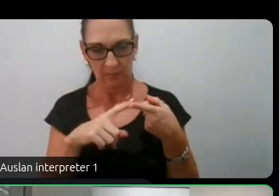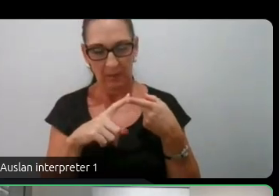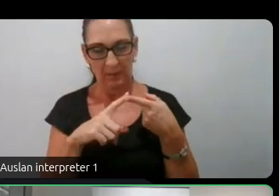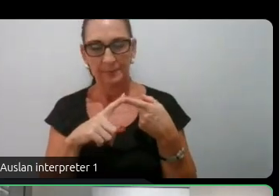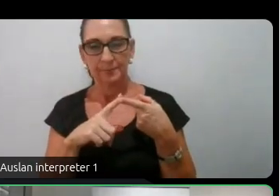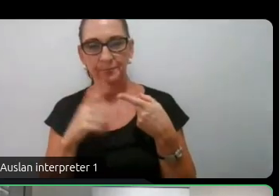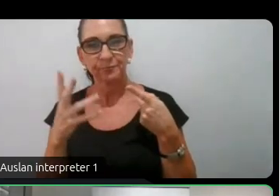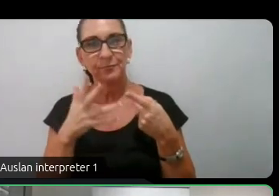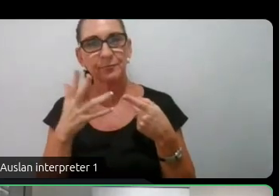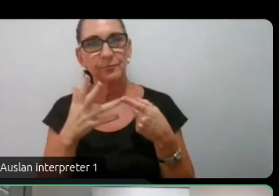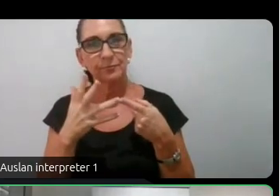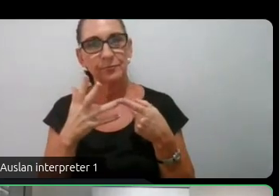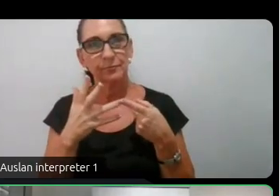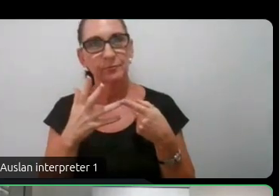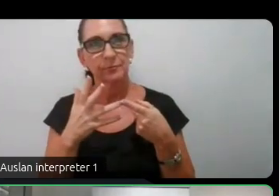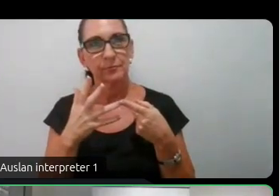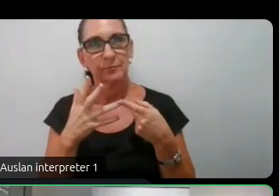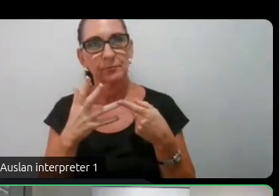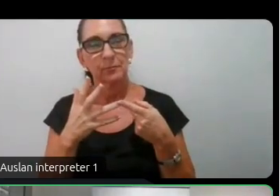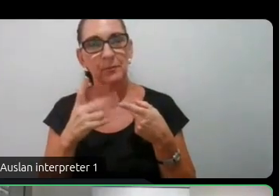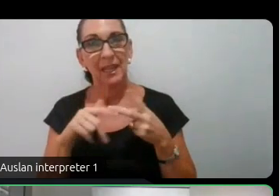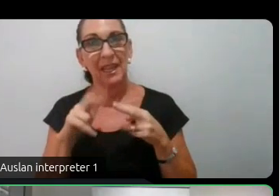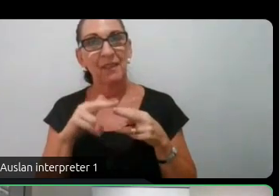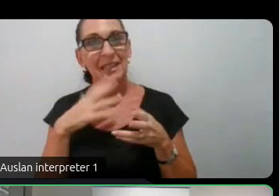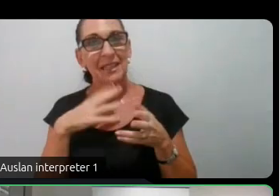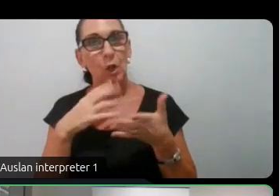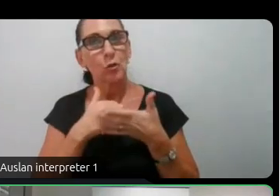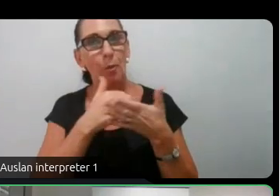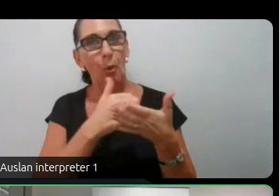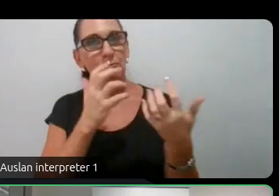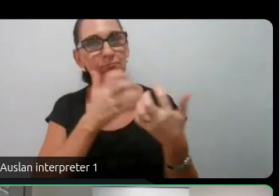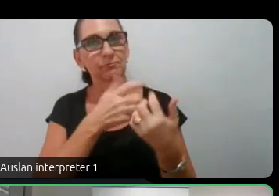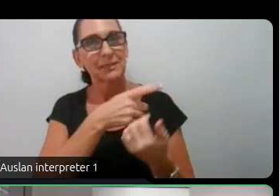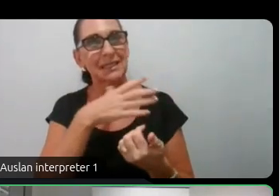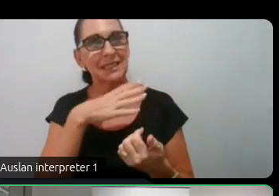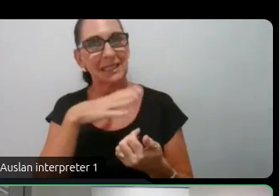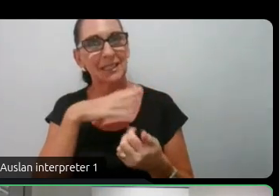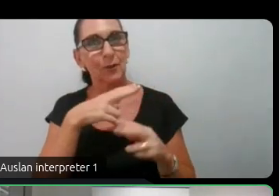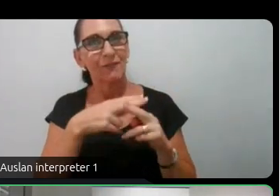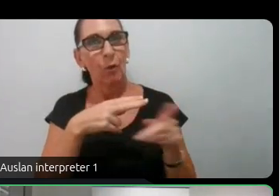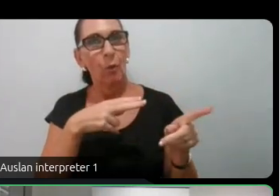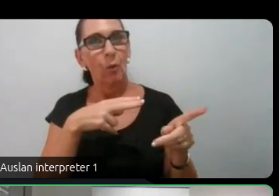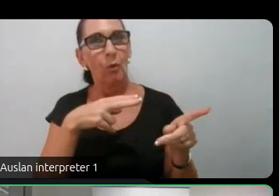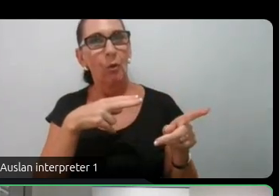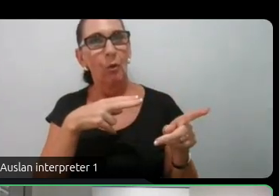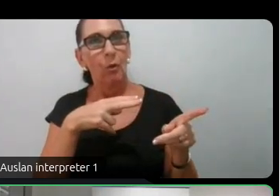to address the needs for that accepted impairment. So the access impairment the the the impairment